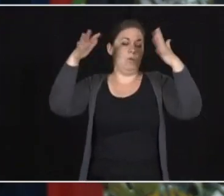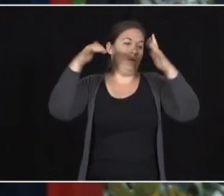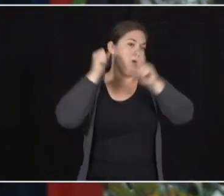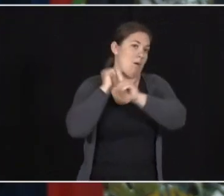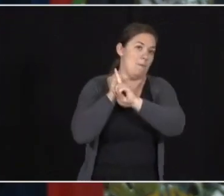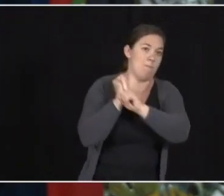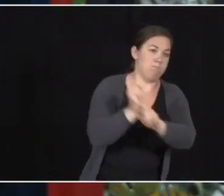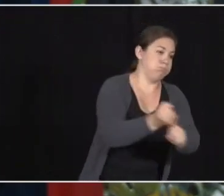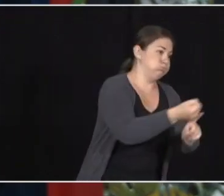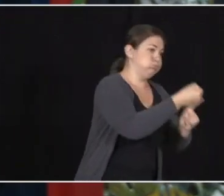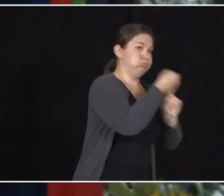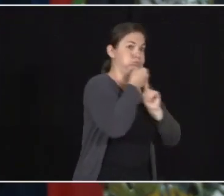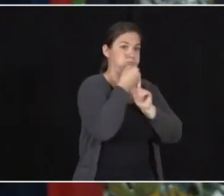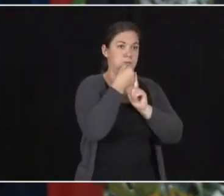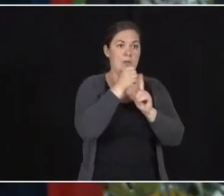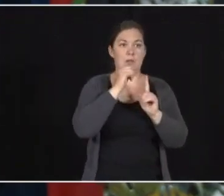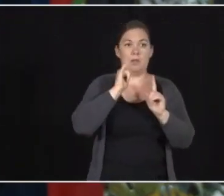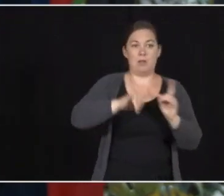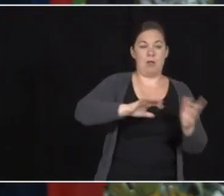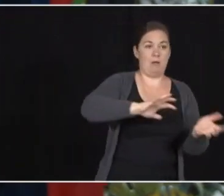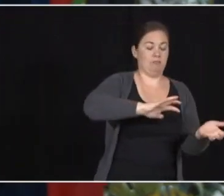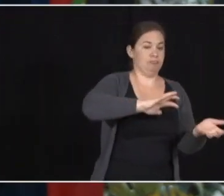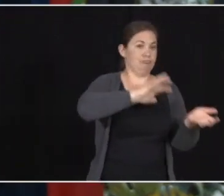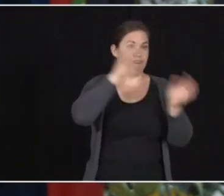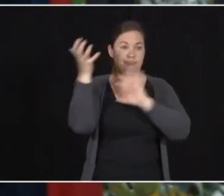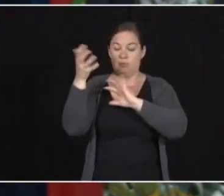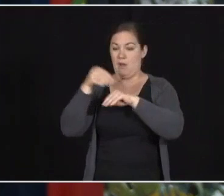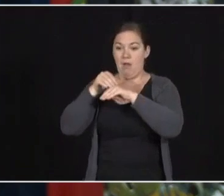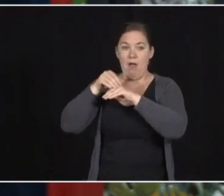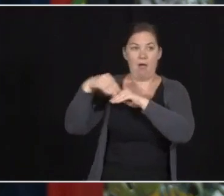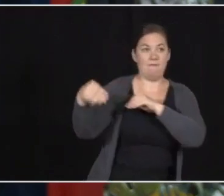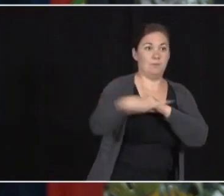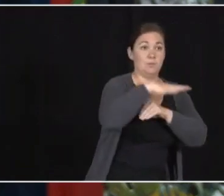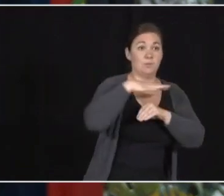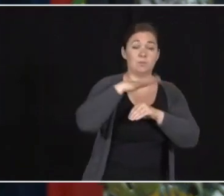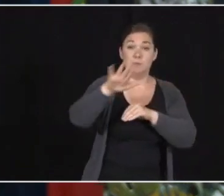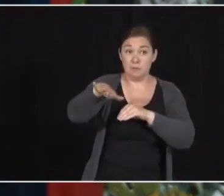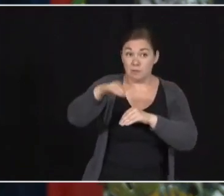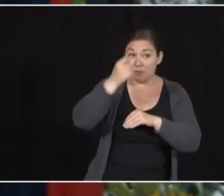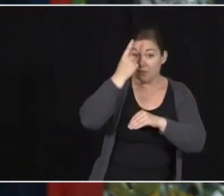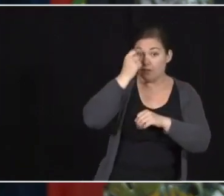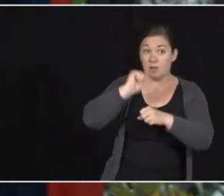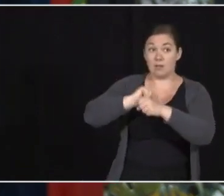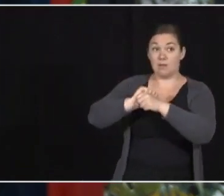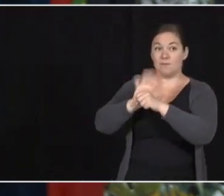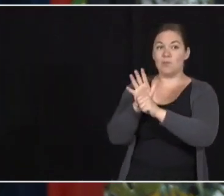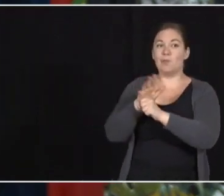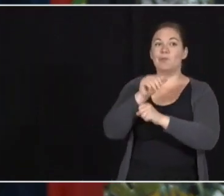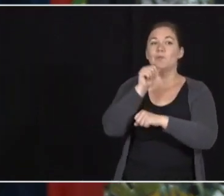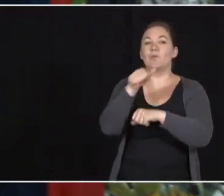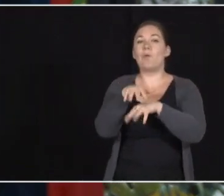The speed with which COVID-19 moves is shocking. I have spoken to